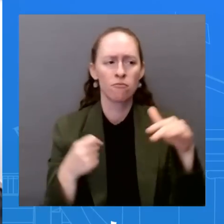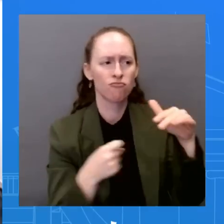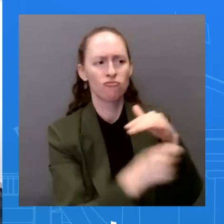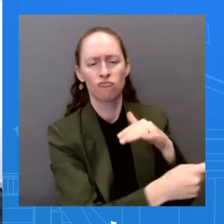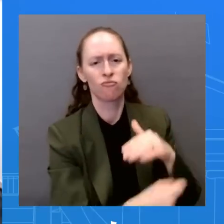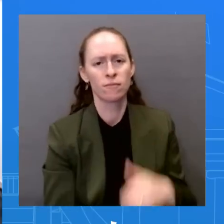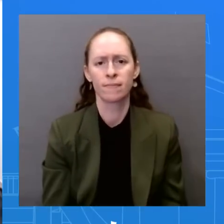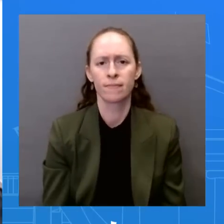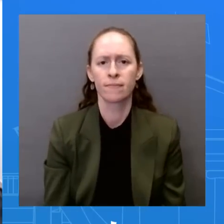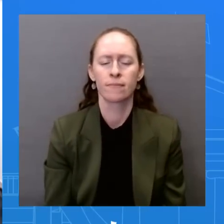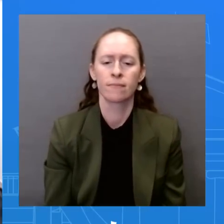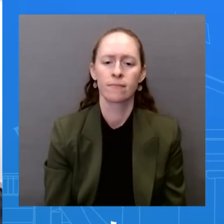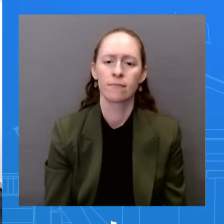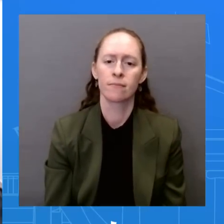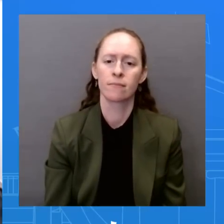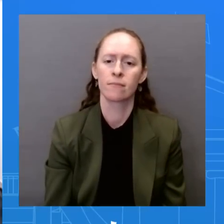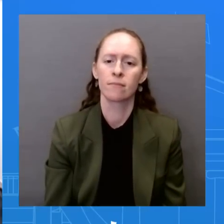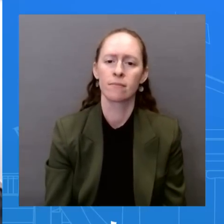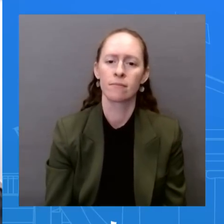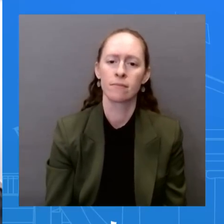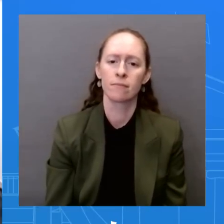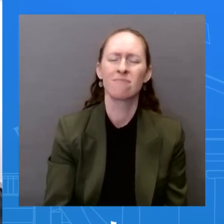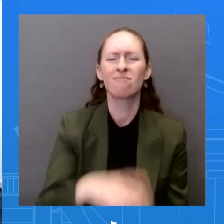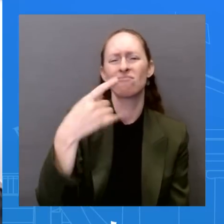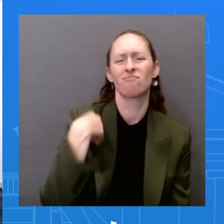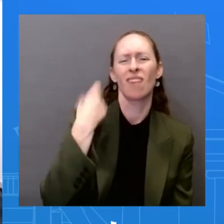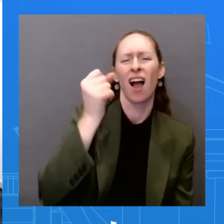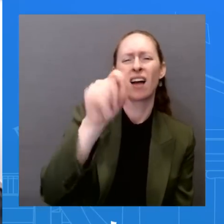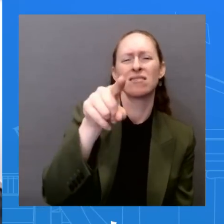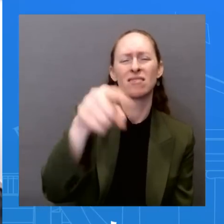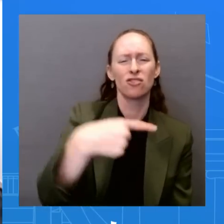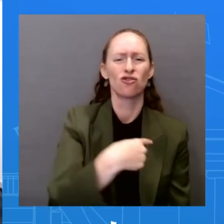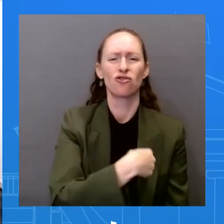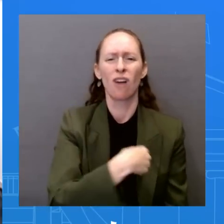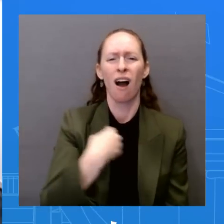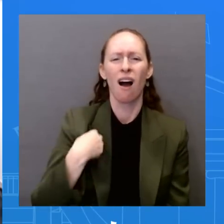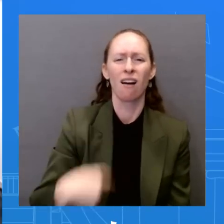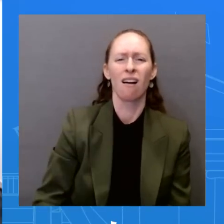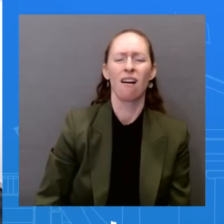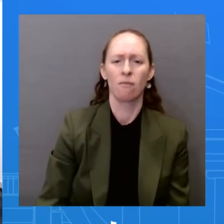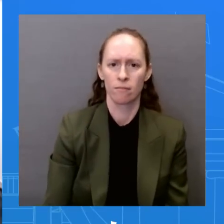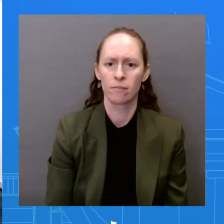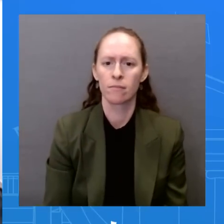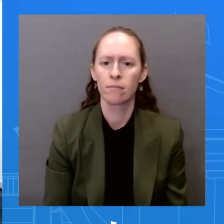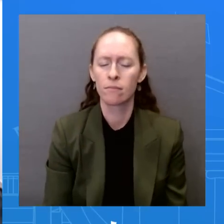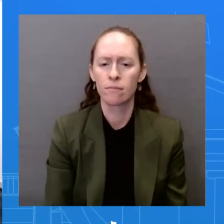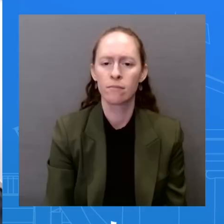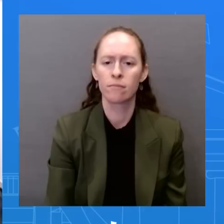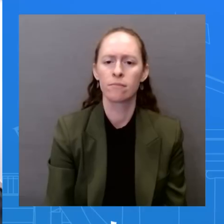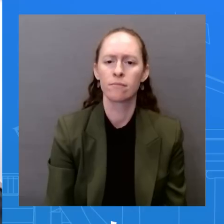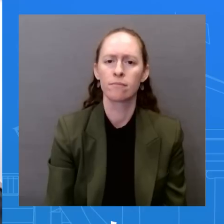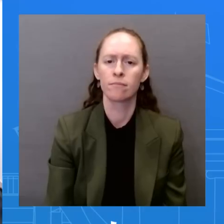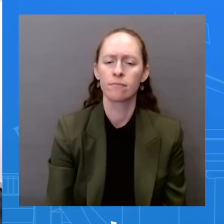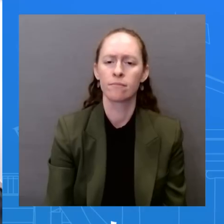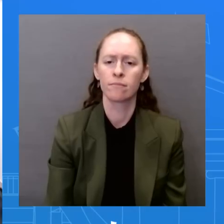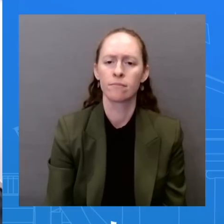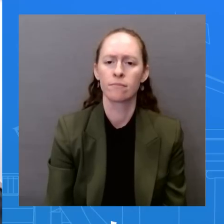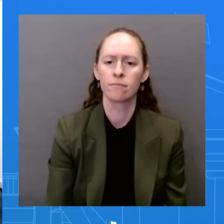Can we get the administration's response to Beijing's accusation that NSA hacked a Chinese military university research?